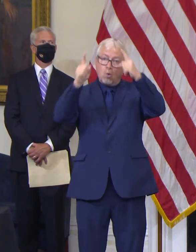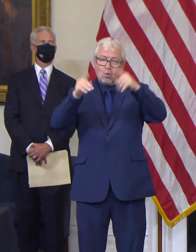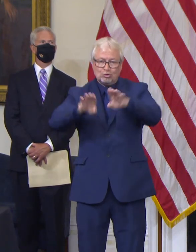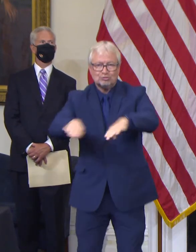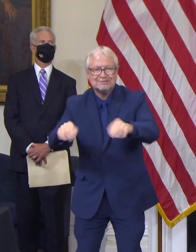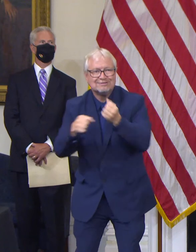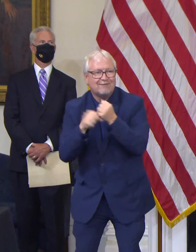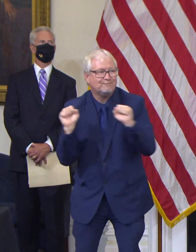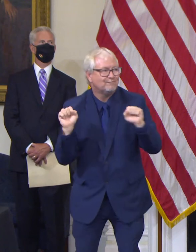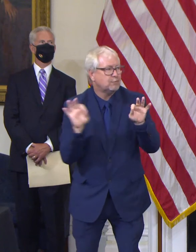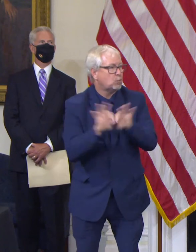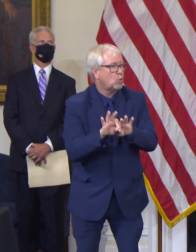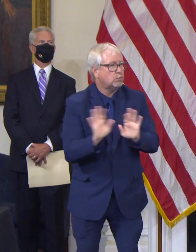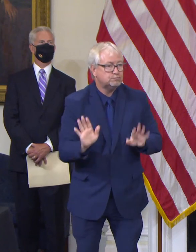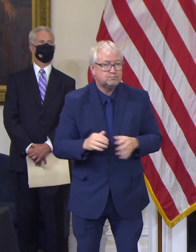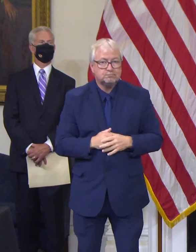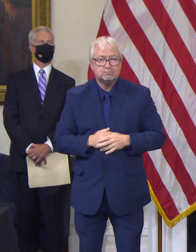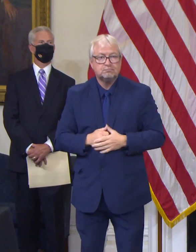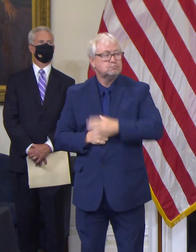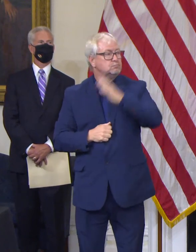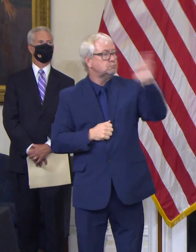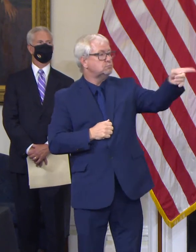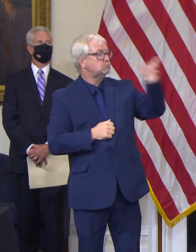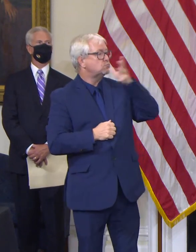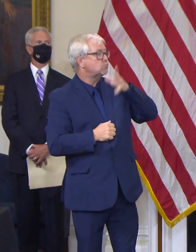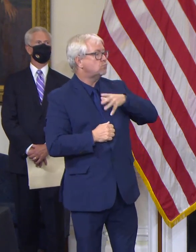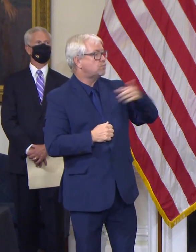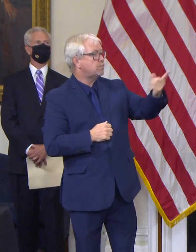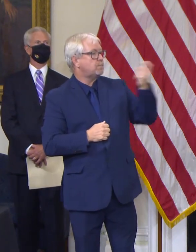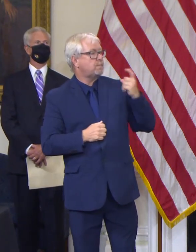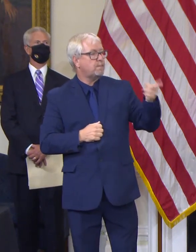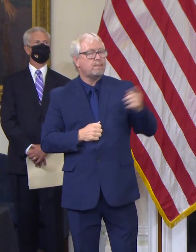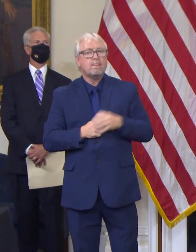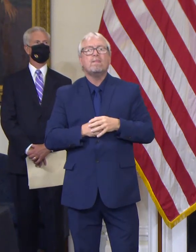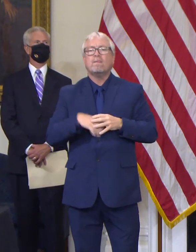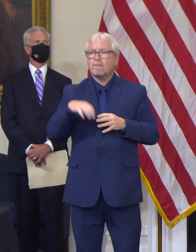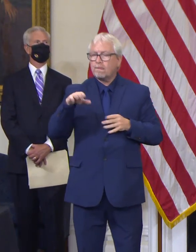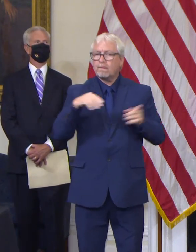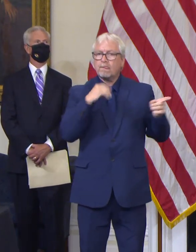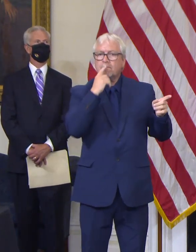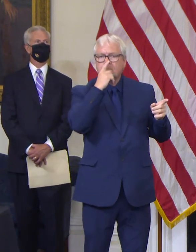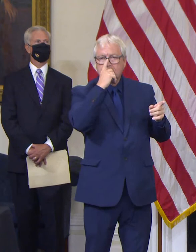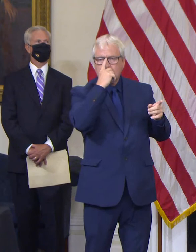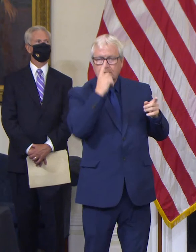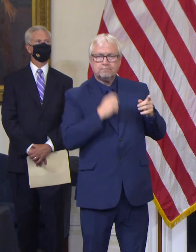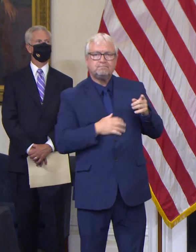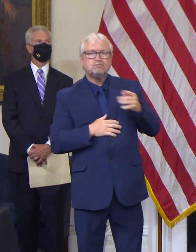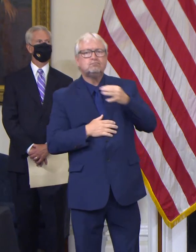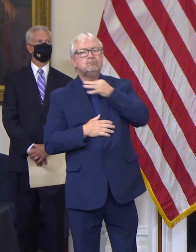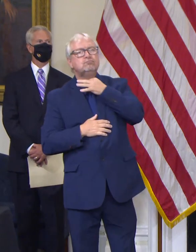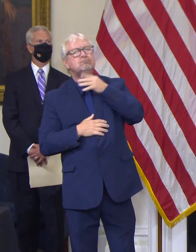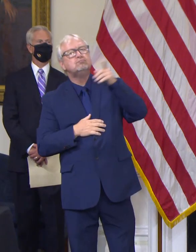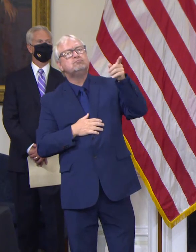acceptable. We just want to make sure the kids are safe. (Question off mic).